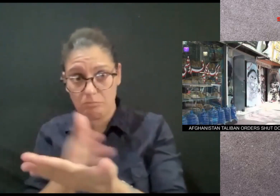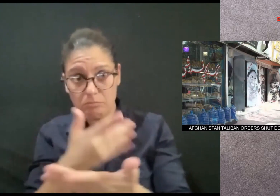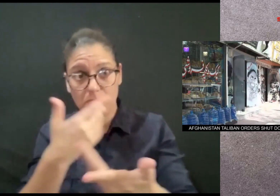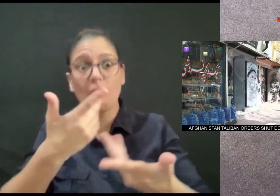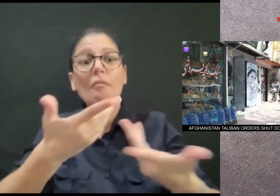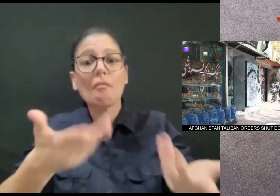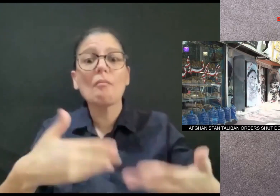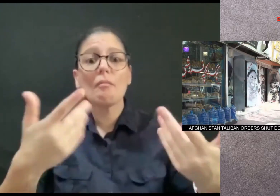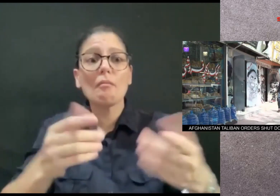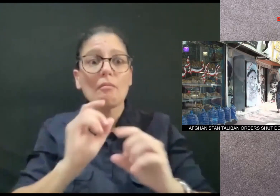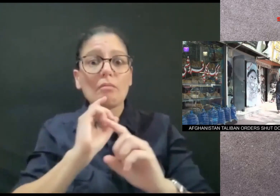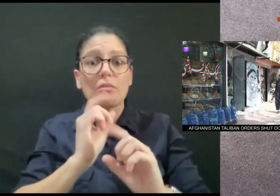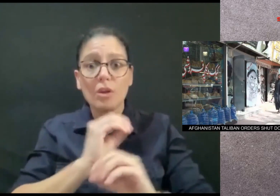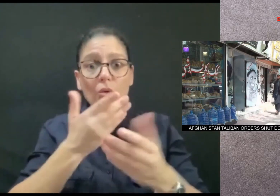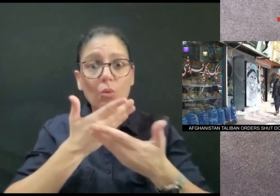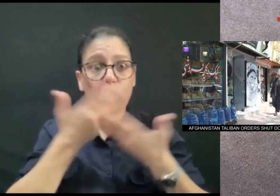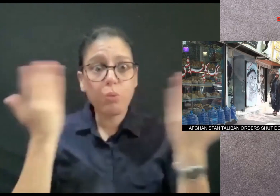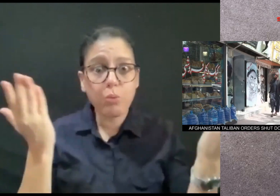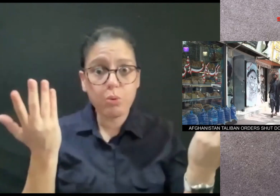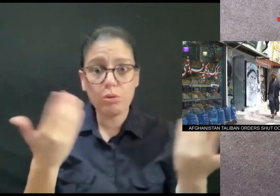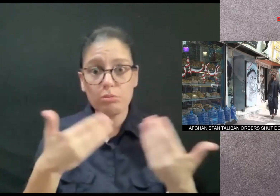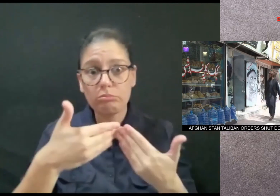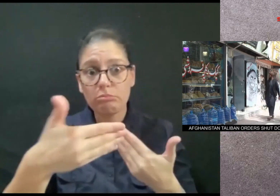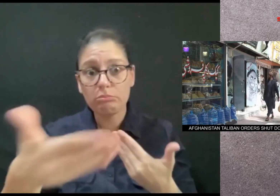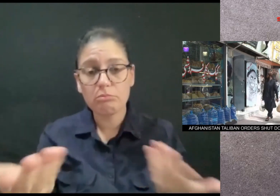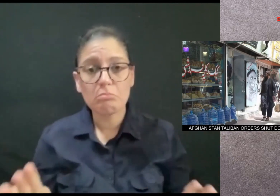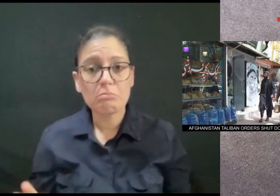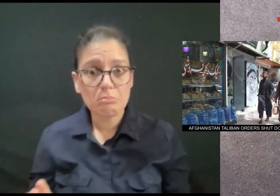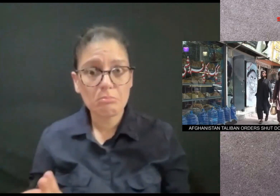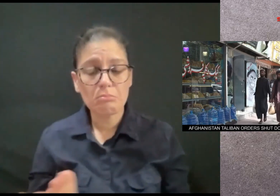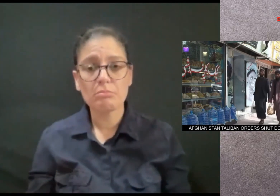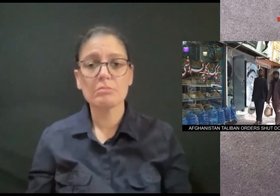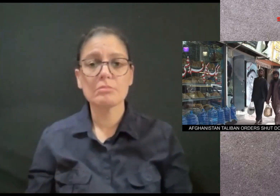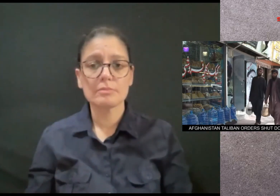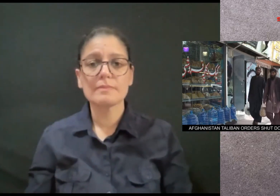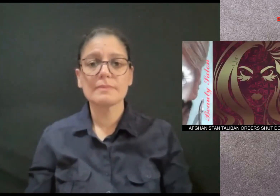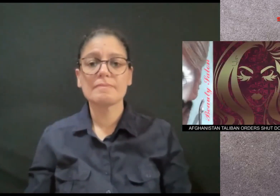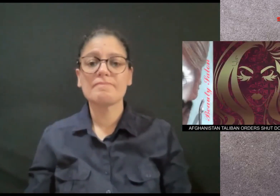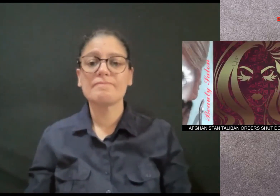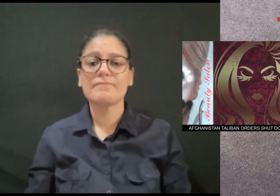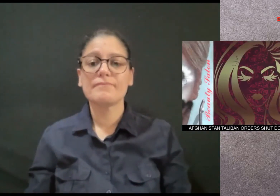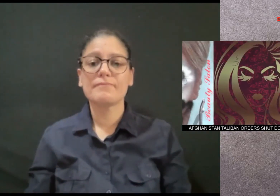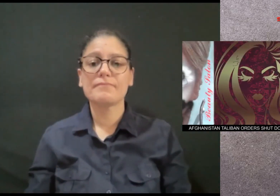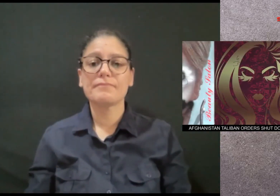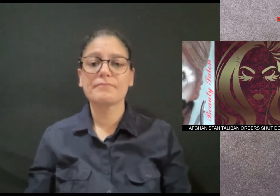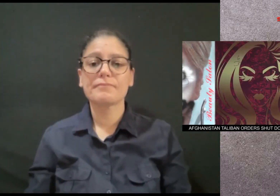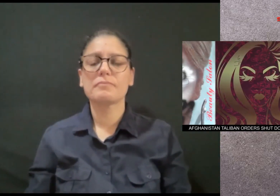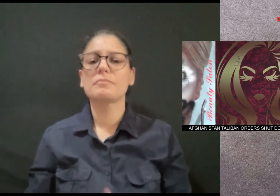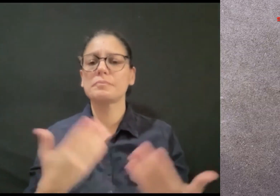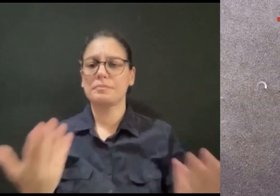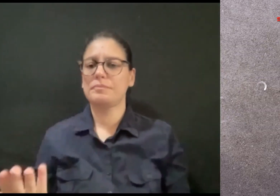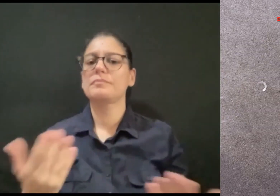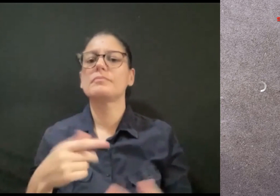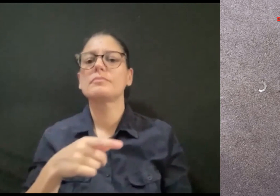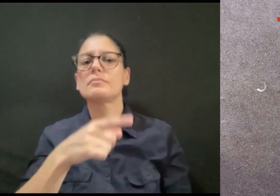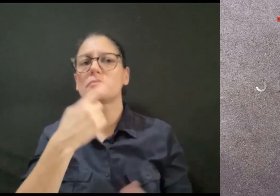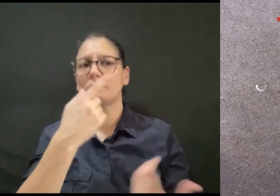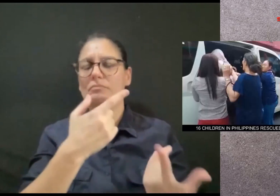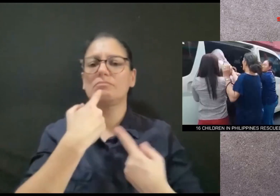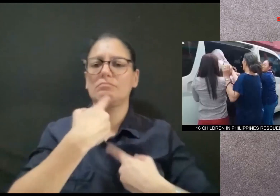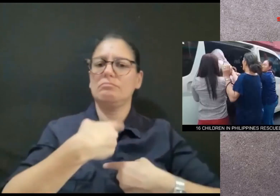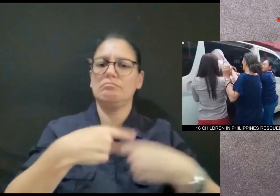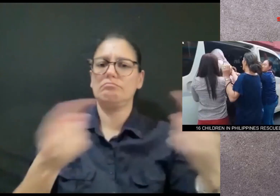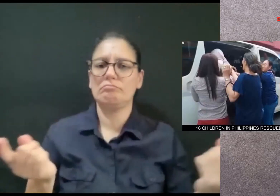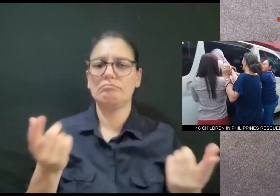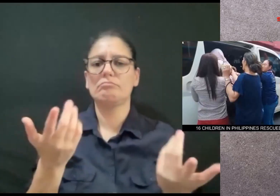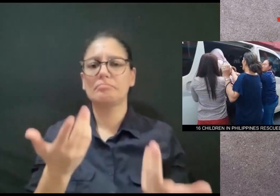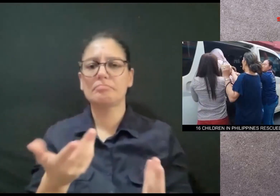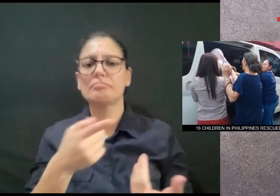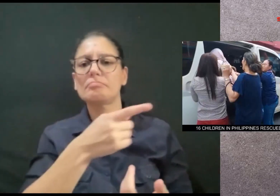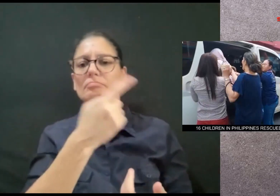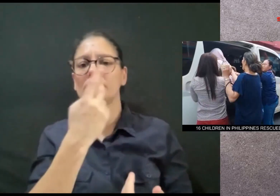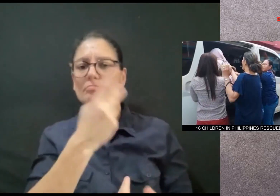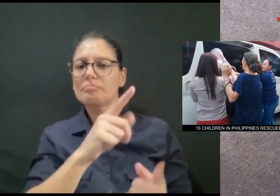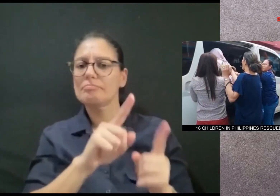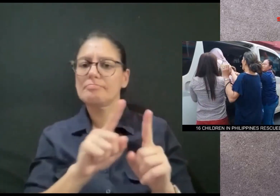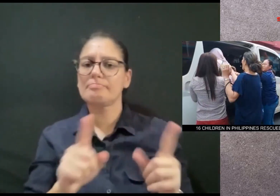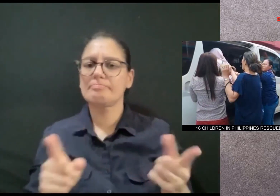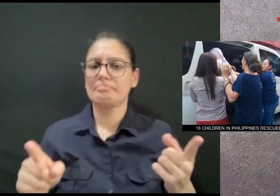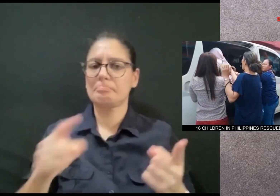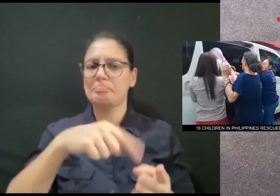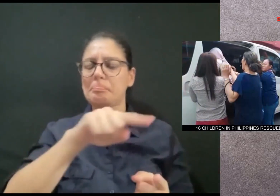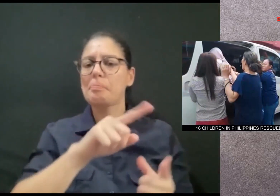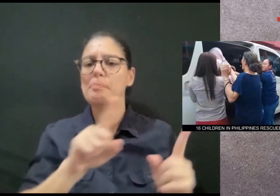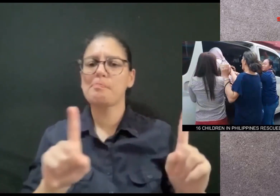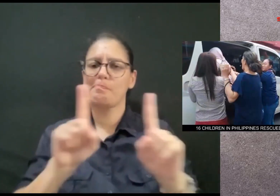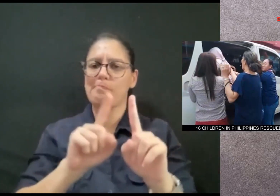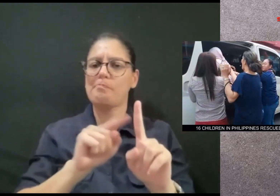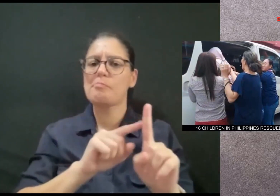left at all